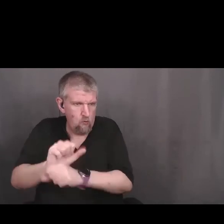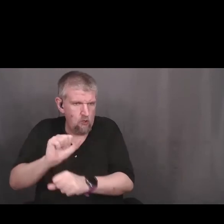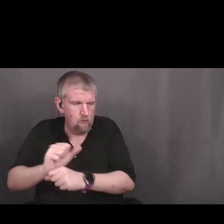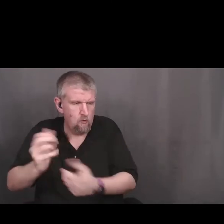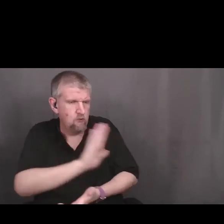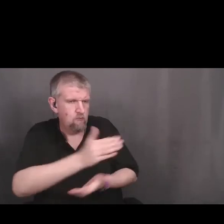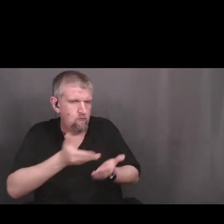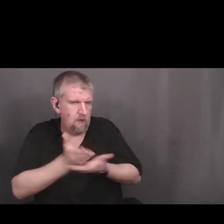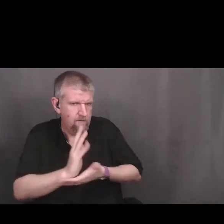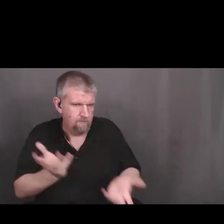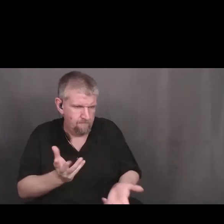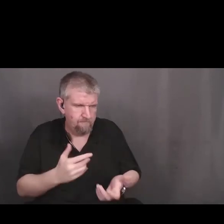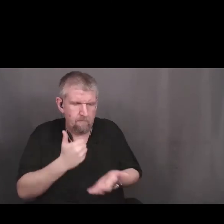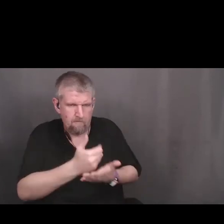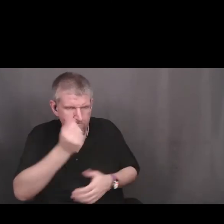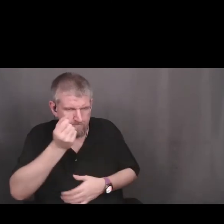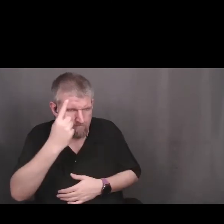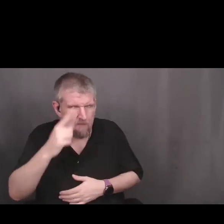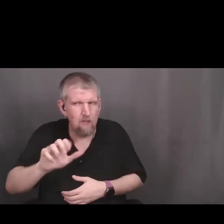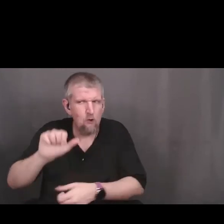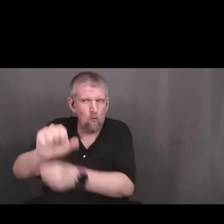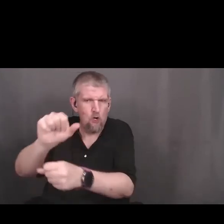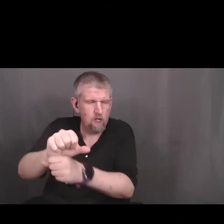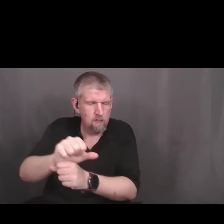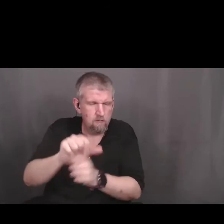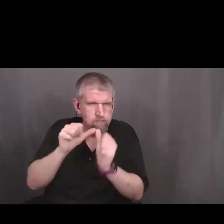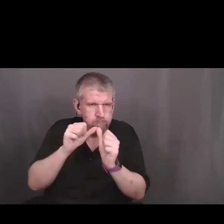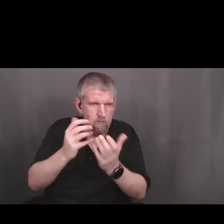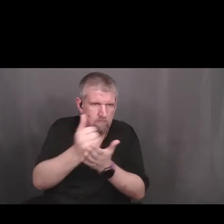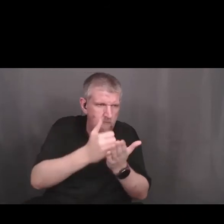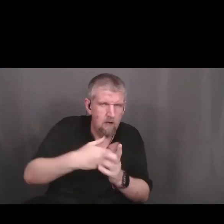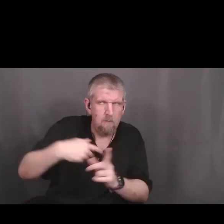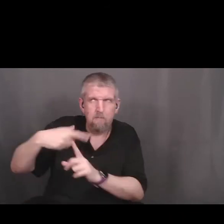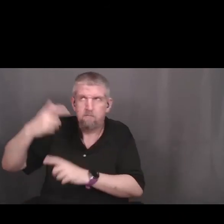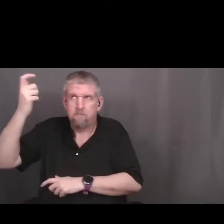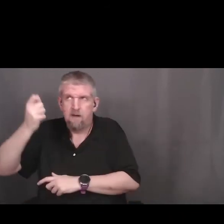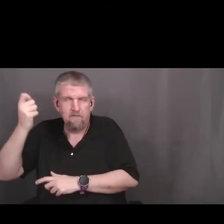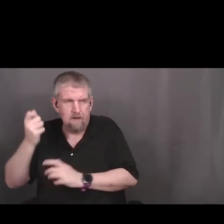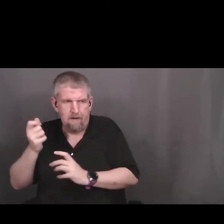along with understanding how work will impact benefits, there incentives you get as somebody who's in school